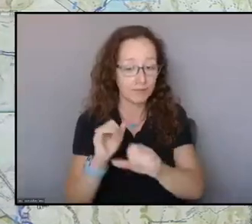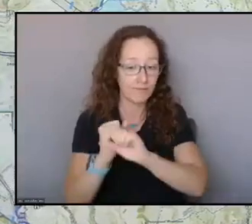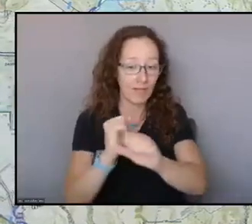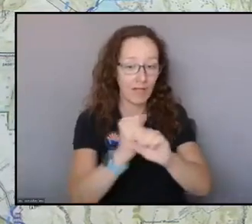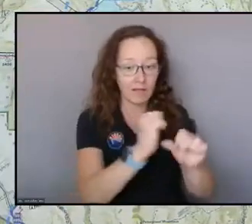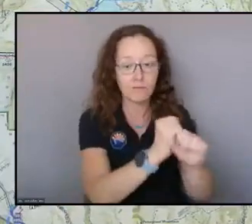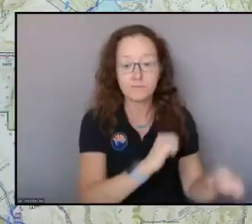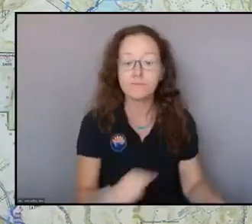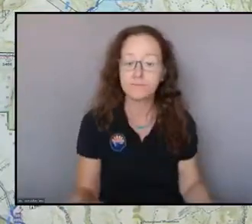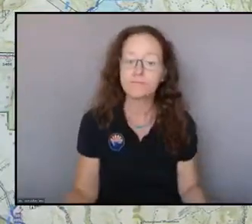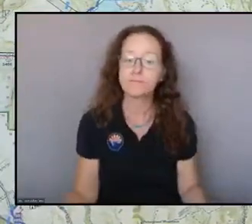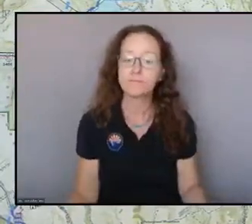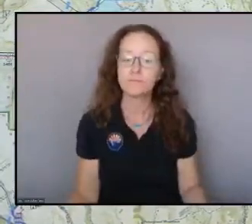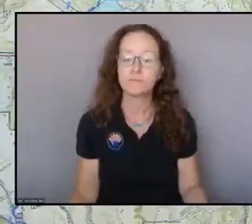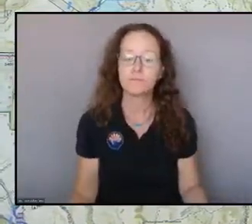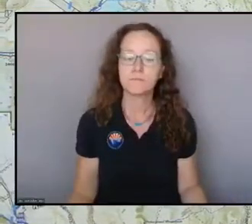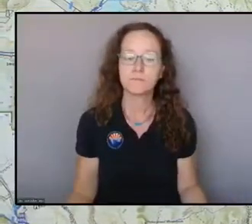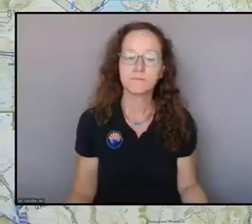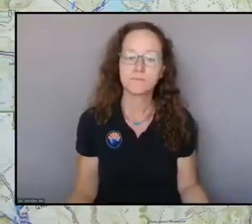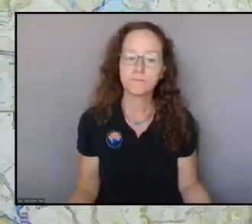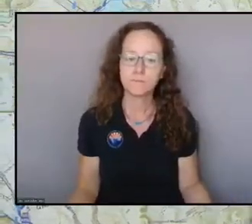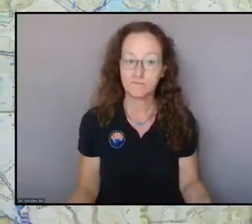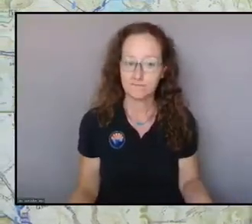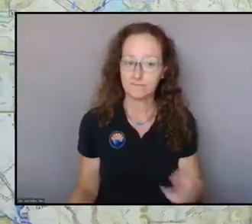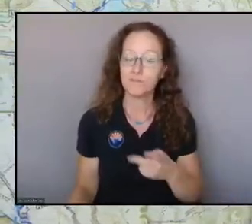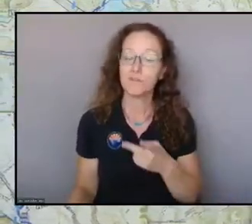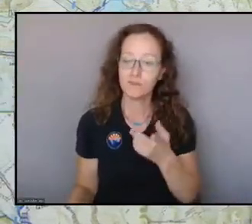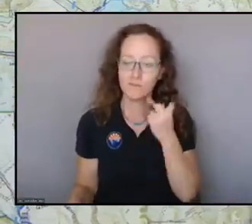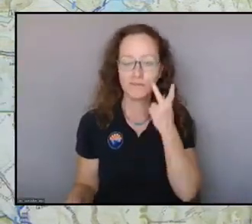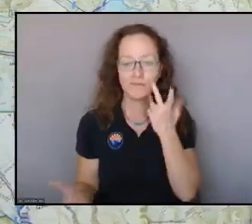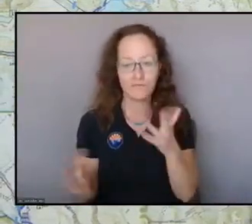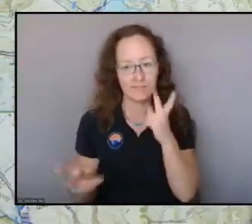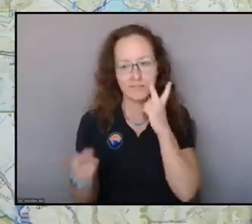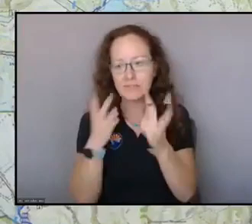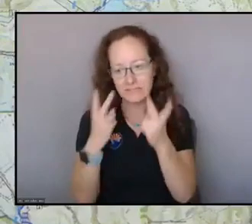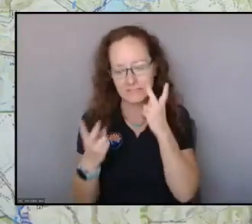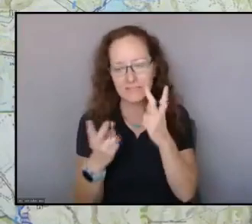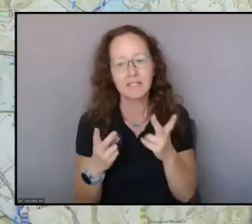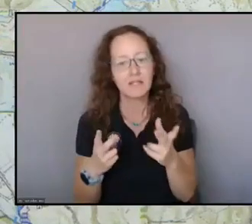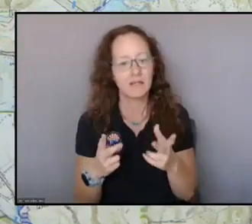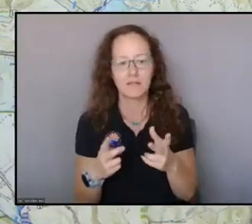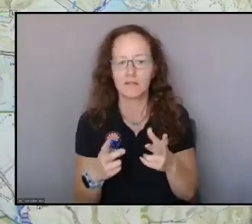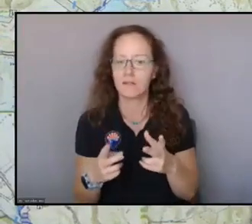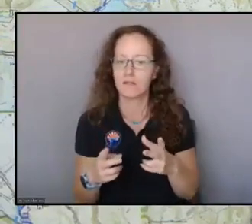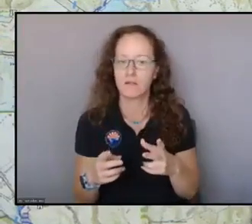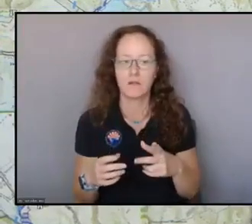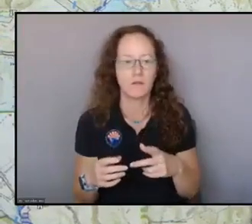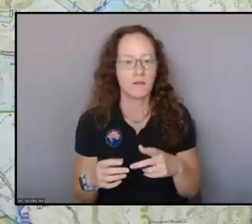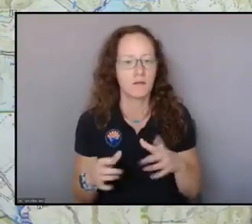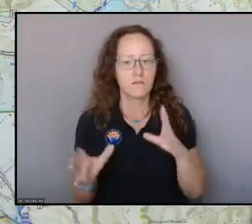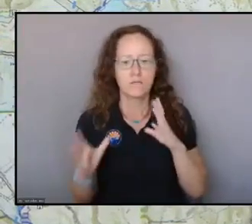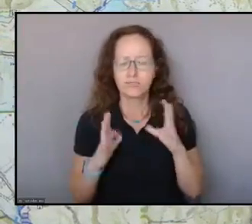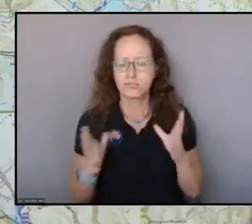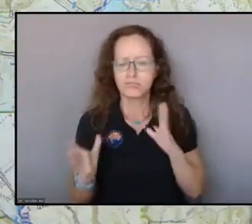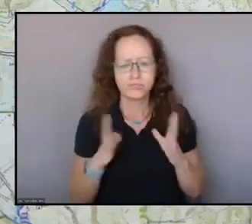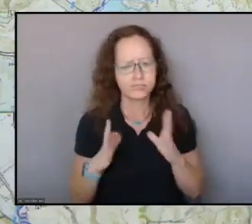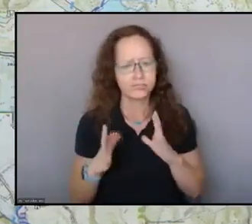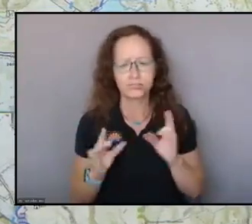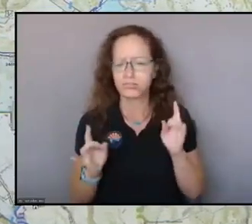AS YOU HAVE HEARD, IT IS GOING TO BE A LONG, HOT, EXTREME FIRE CONDITION HOLIDAY.